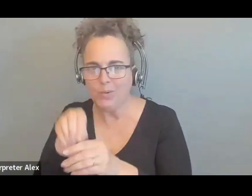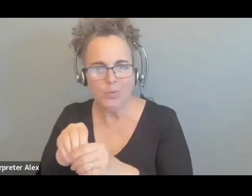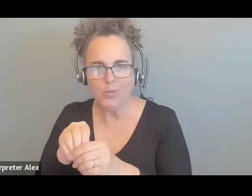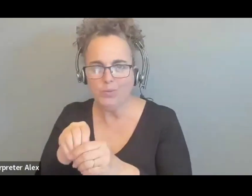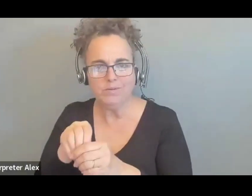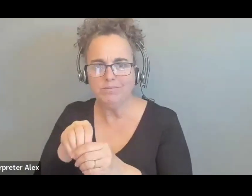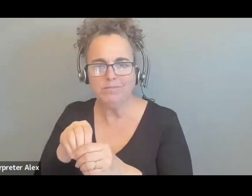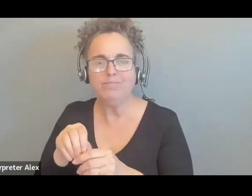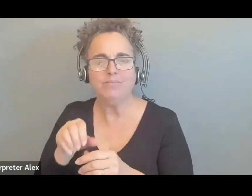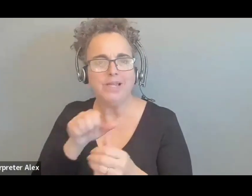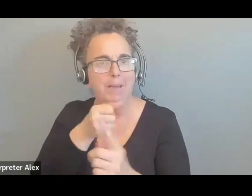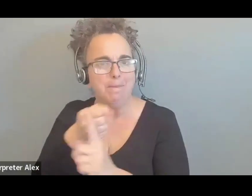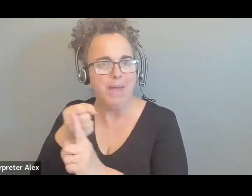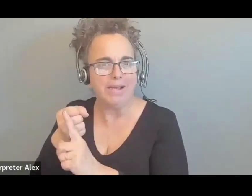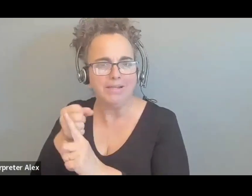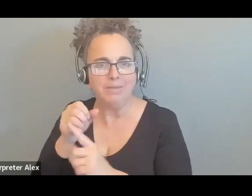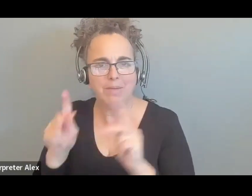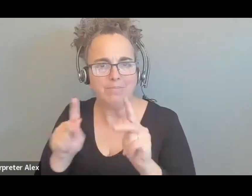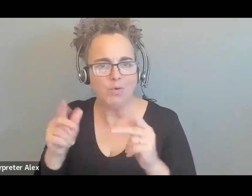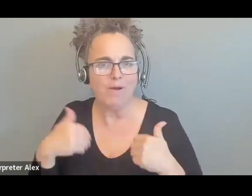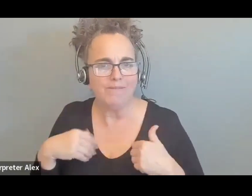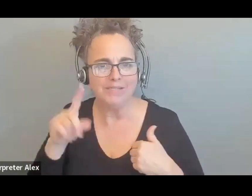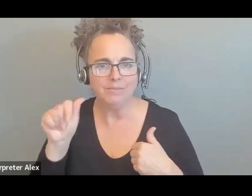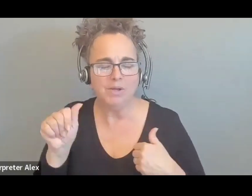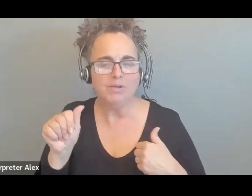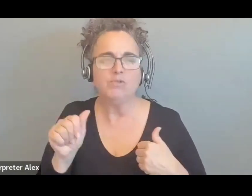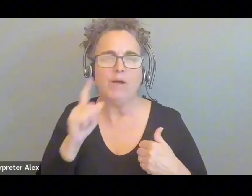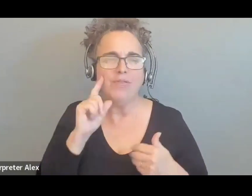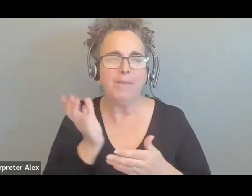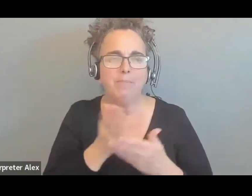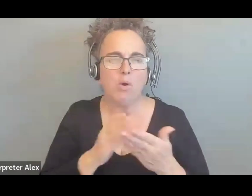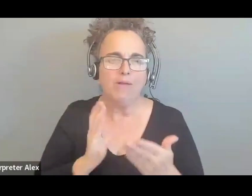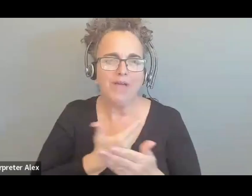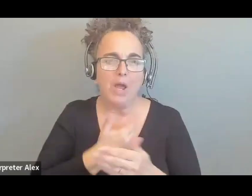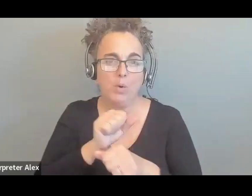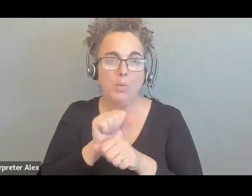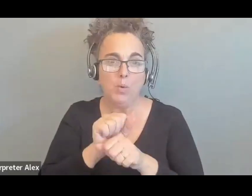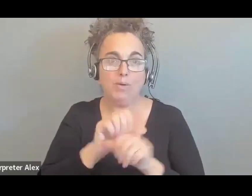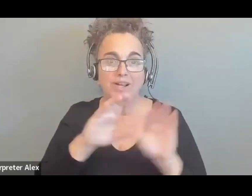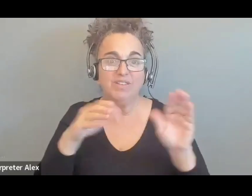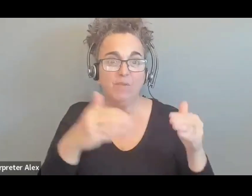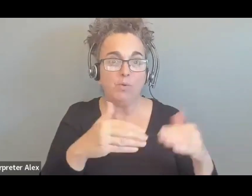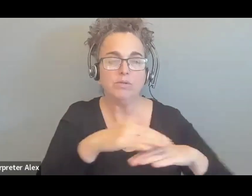So part of the work we do is around indigenous and tribal lands.